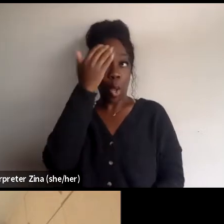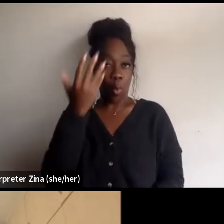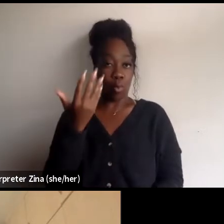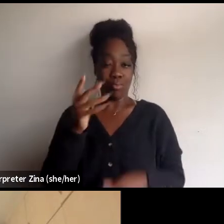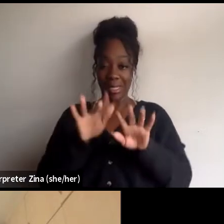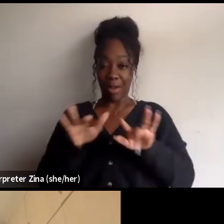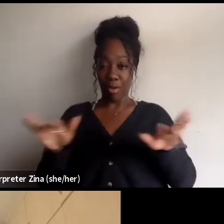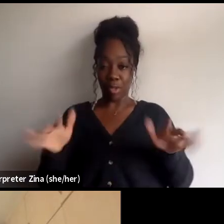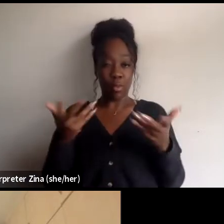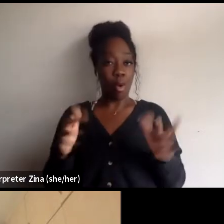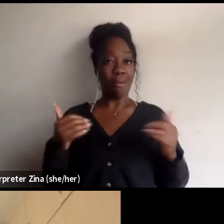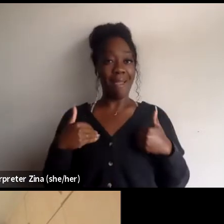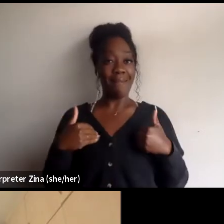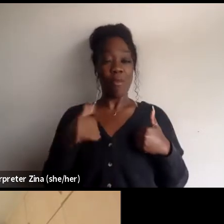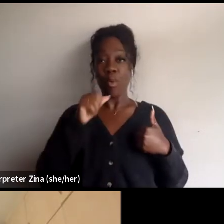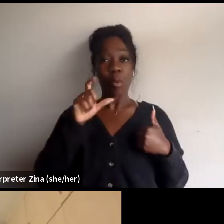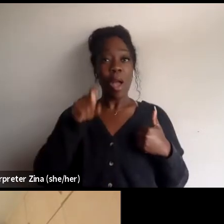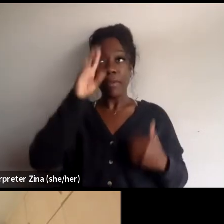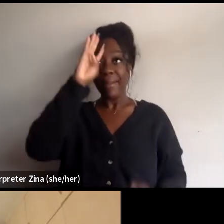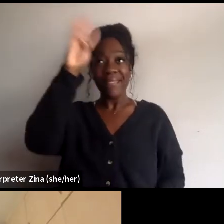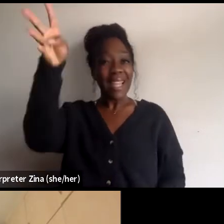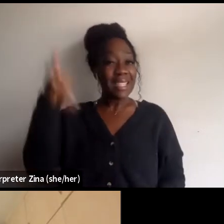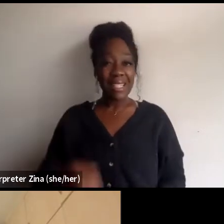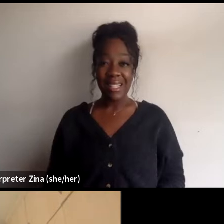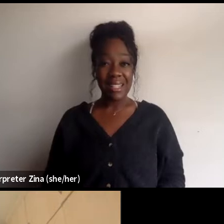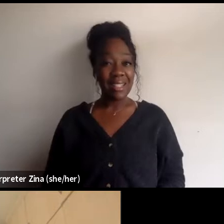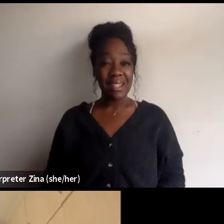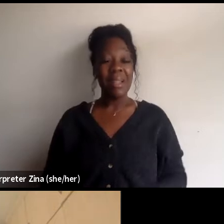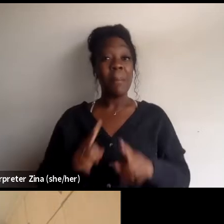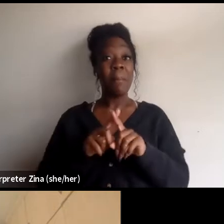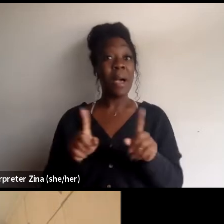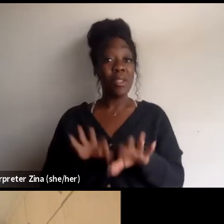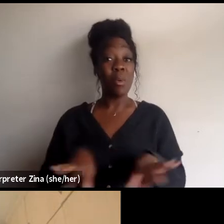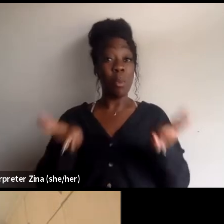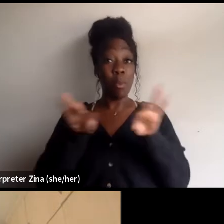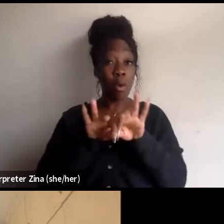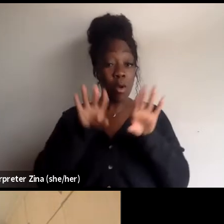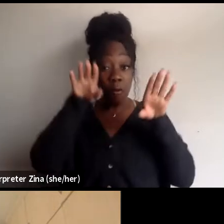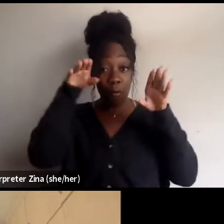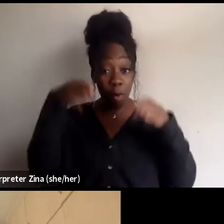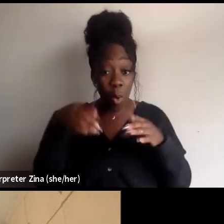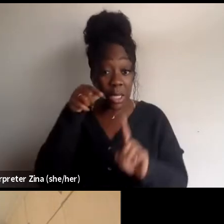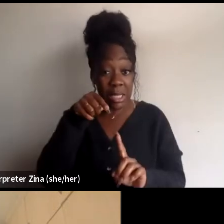What we often talk is the equality pool or the equity part is the bit that's often missing.